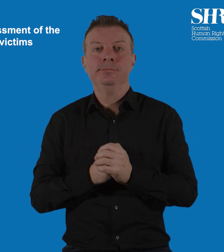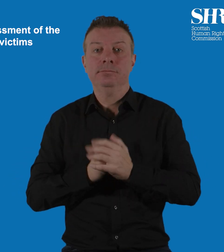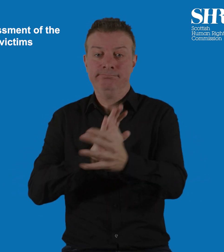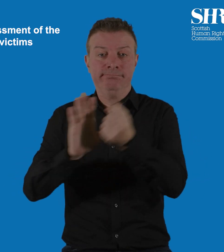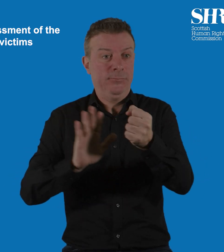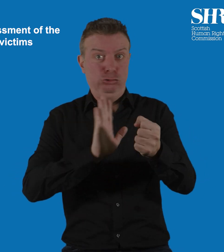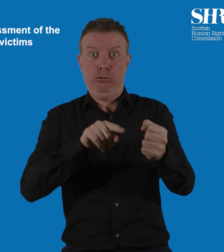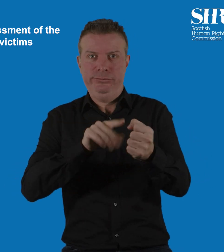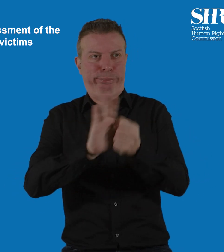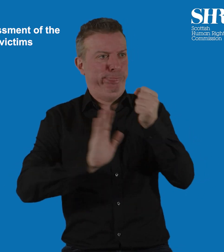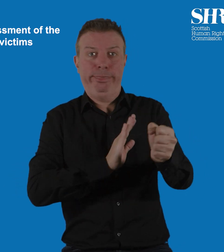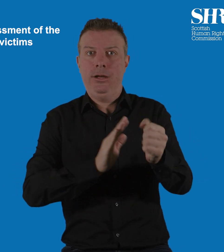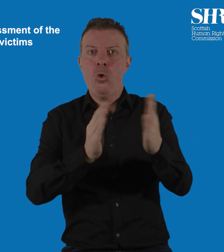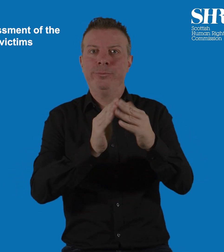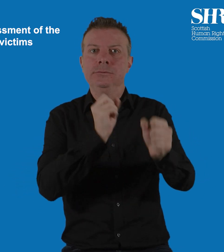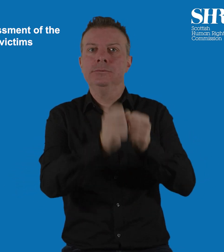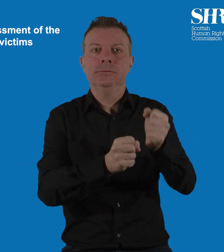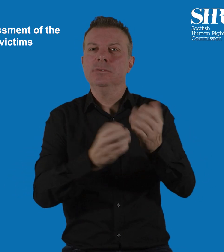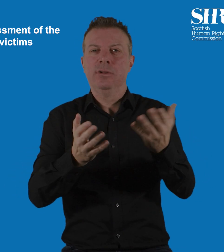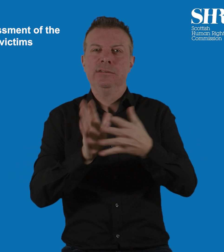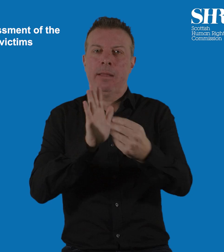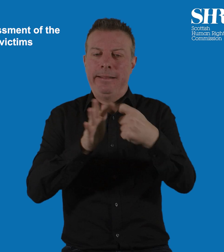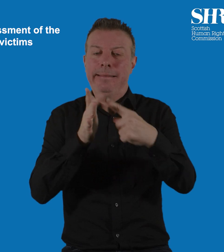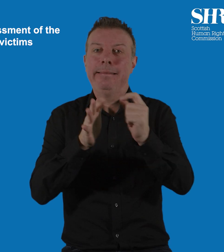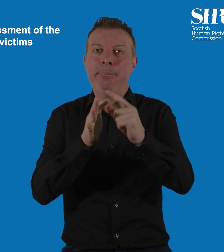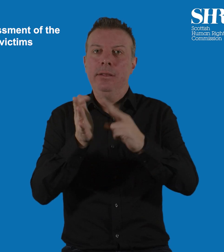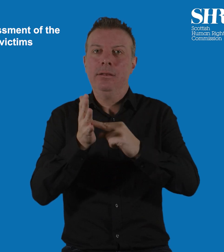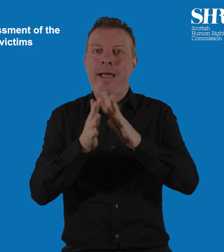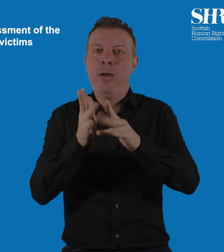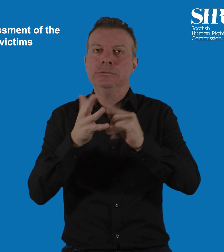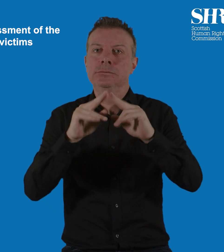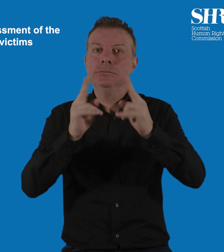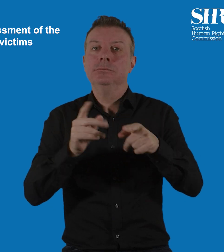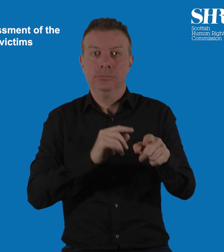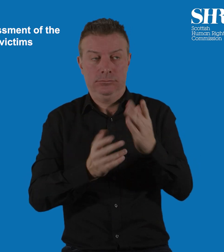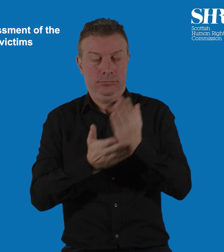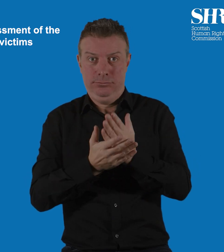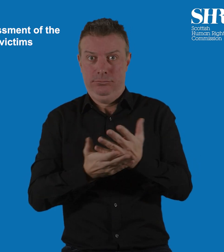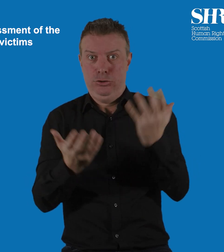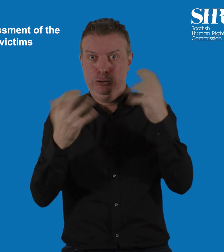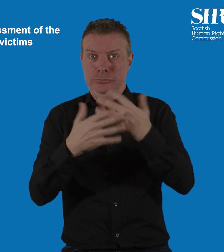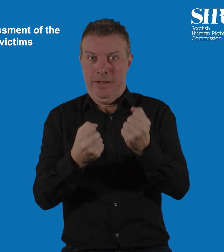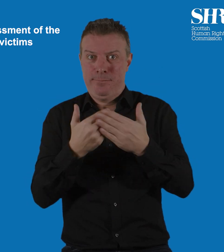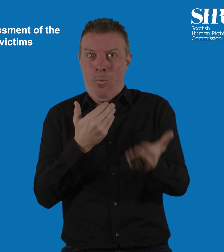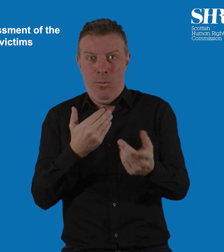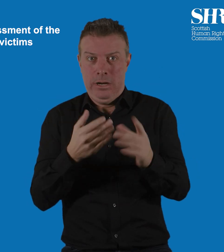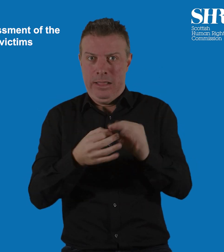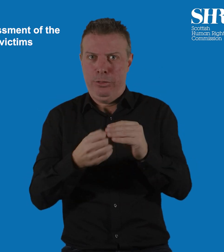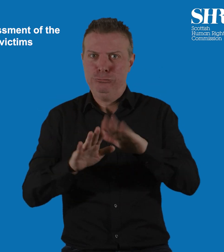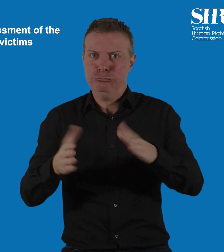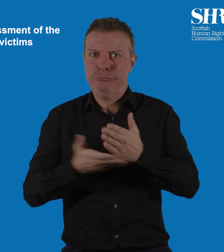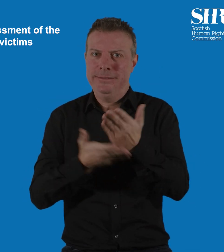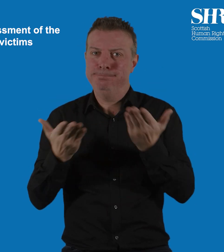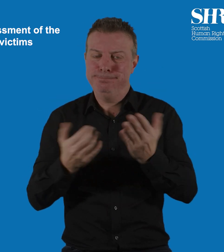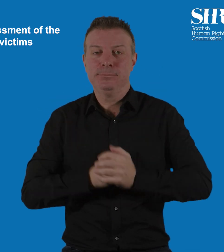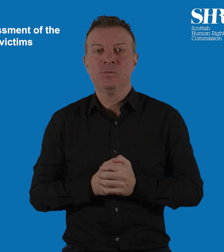Placement of children in homes such as Kippen House raises further concerns about children’s rights.